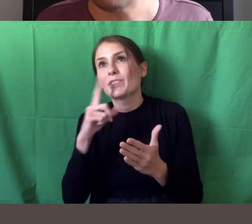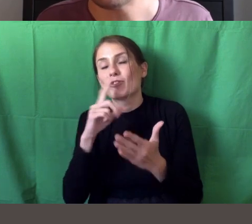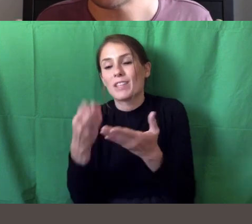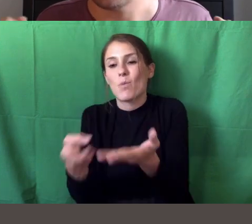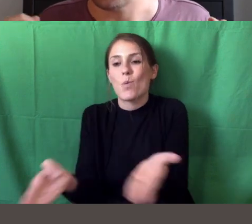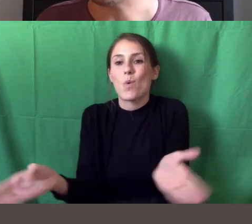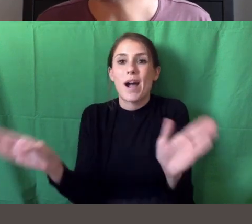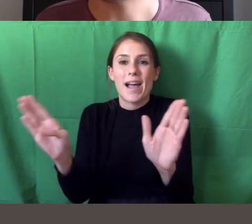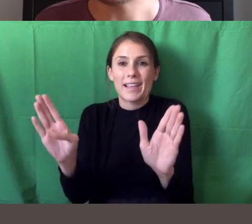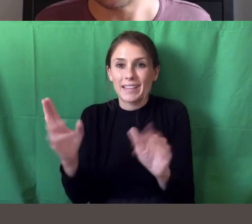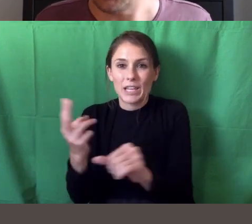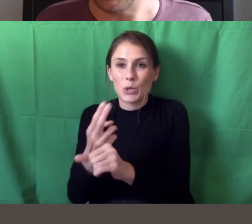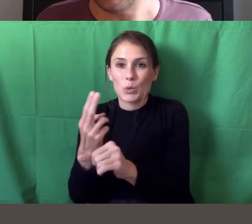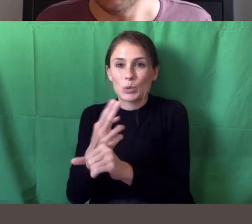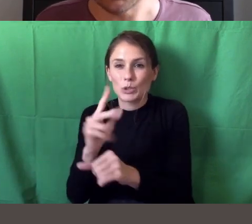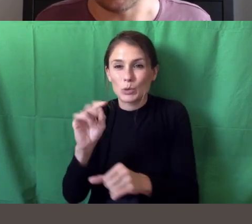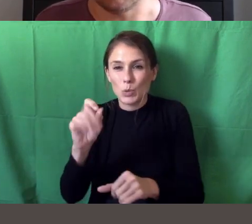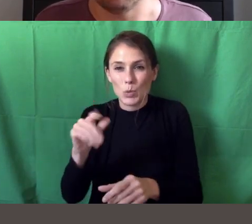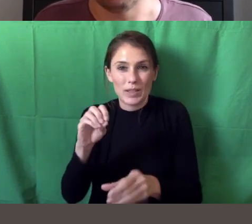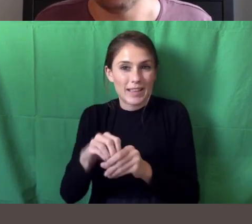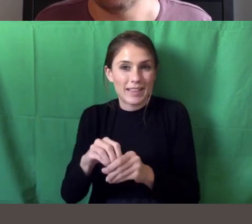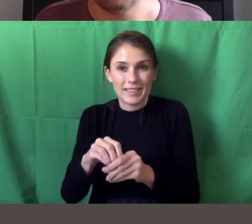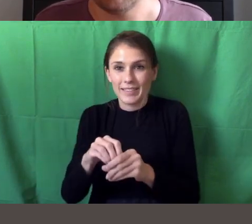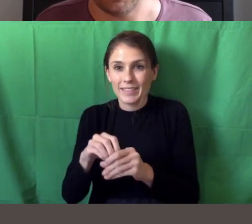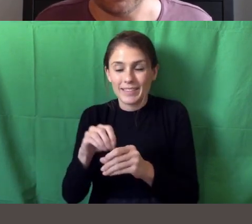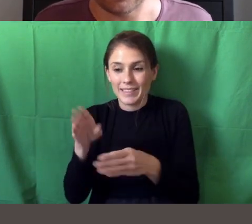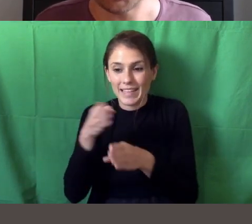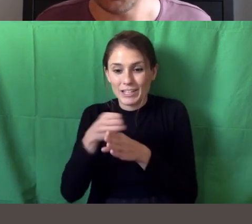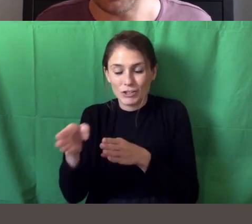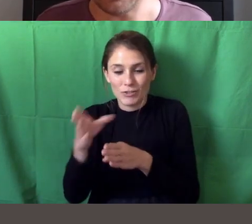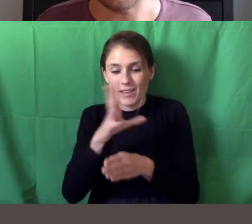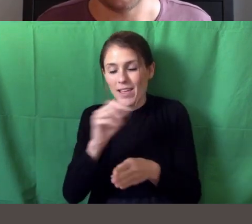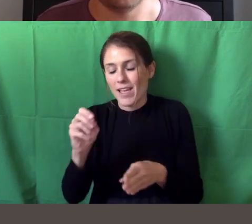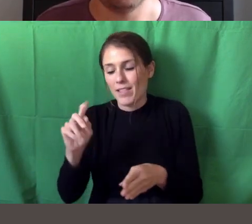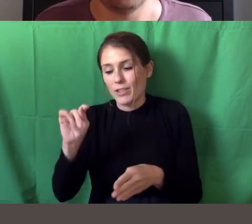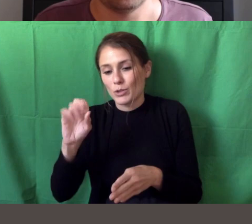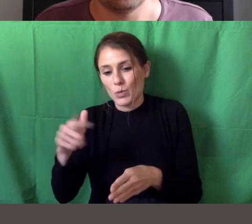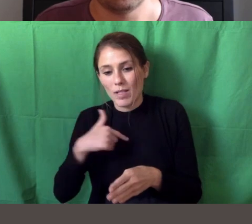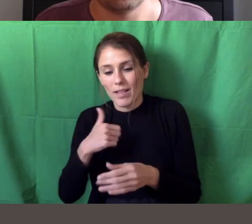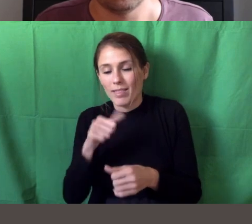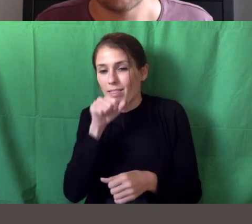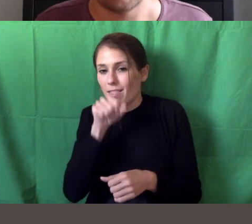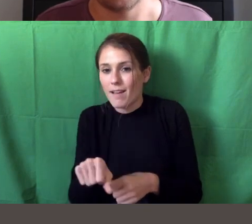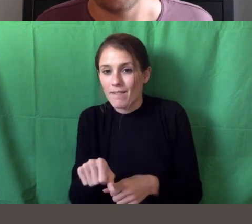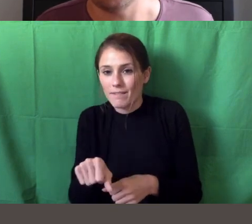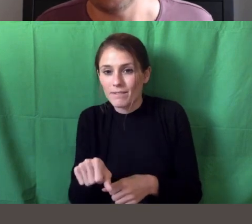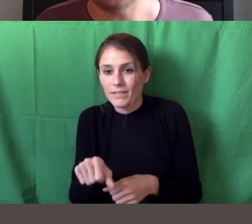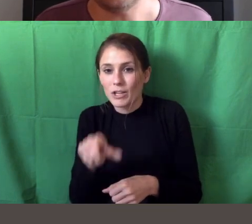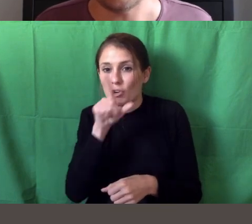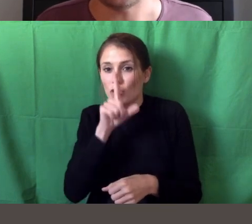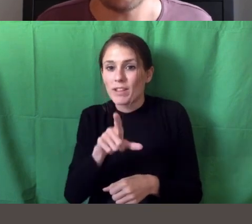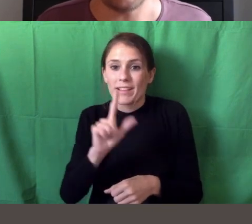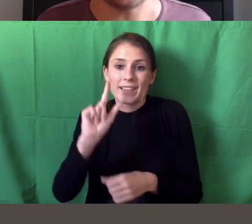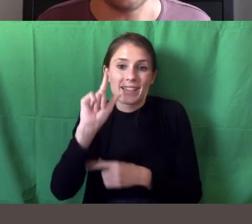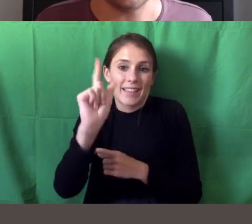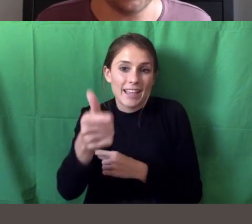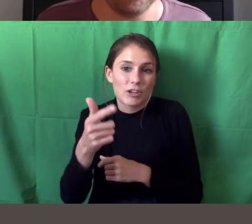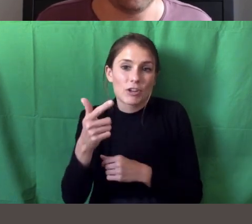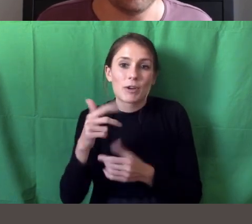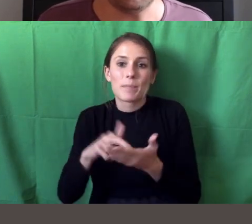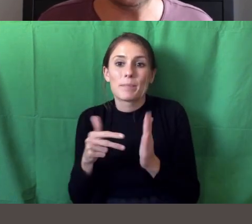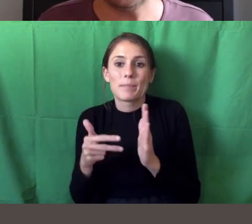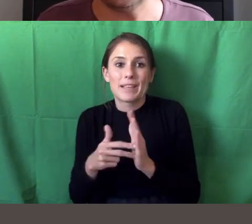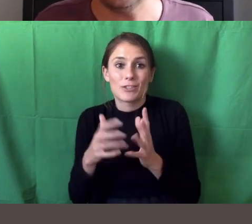the maintainer of such a vital tool in the industry. And the tool I loved. Only later